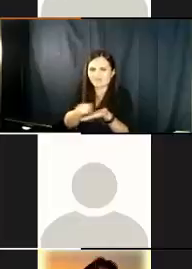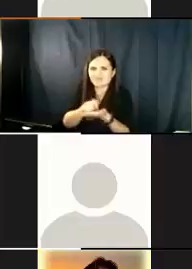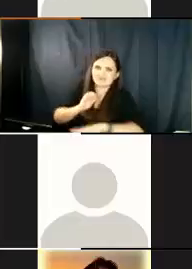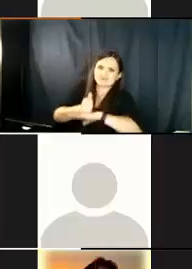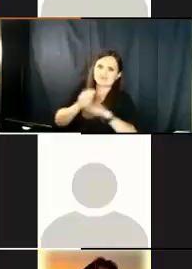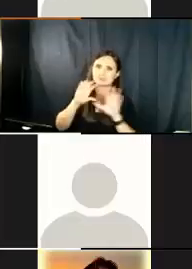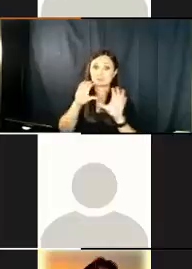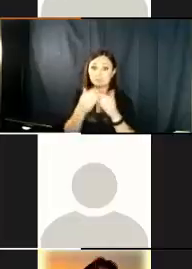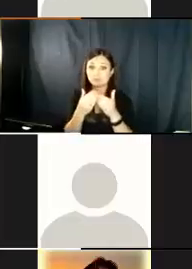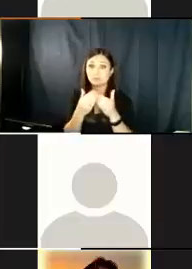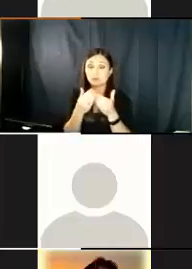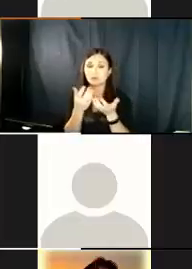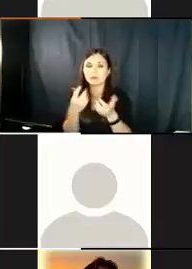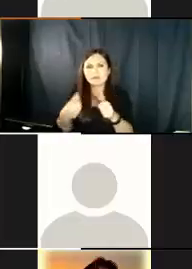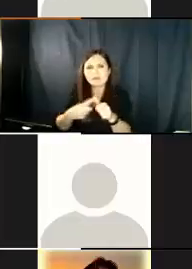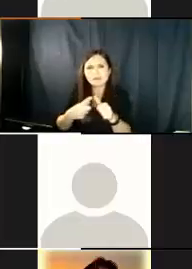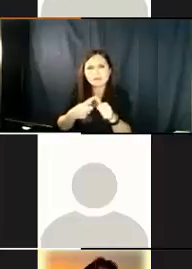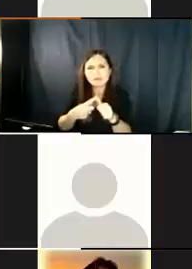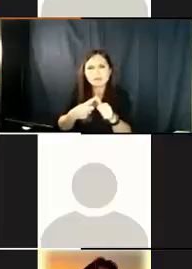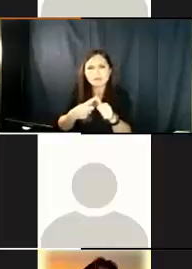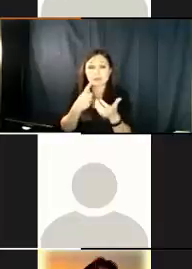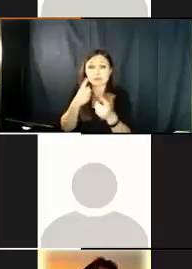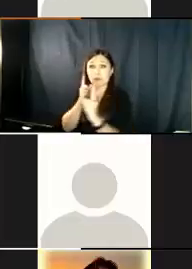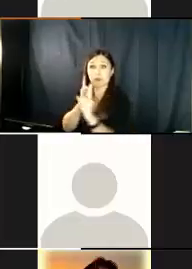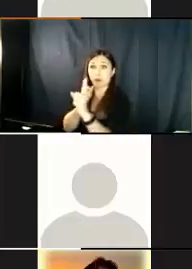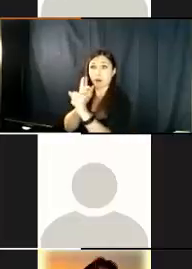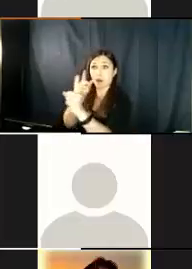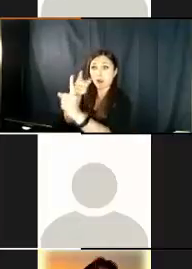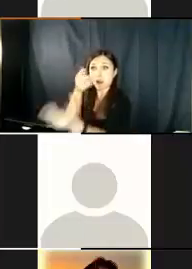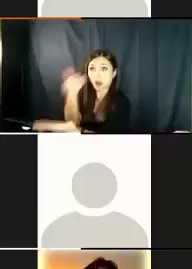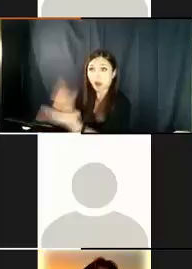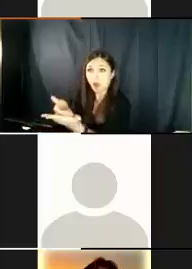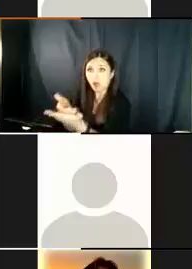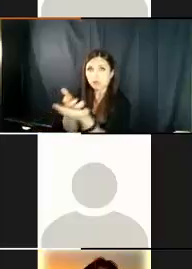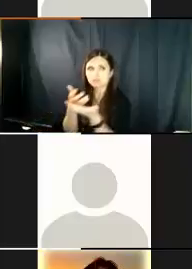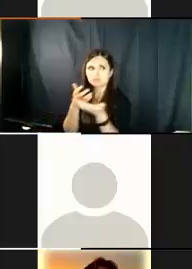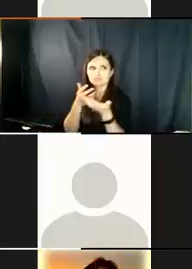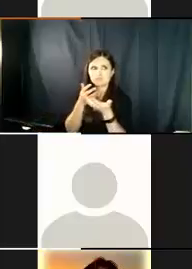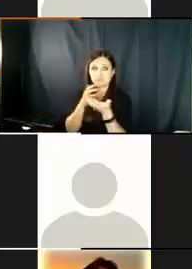First of all, we have to think about what is our destination, and how do we want to get there.